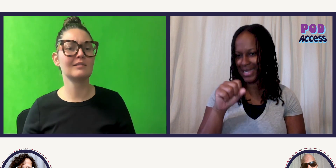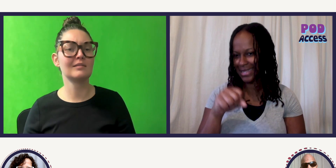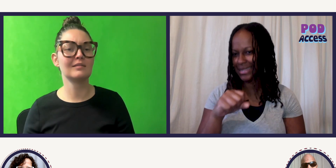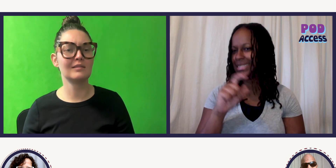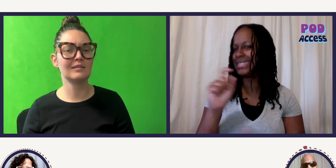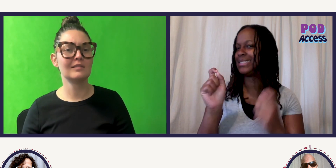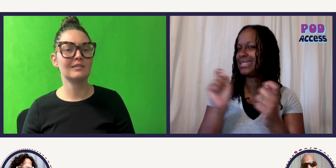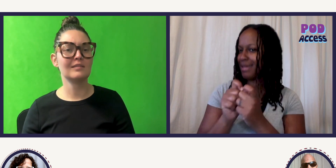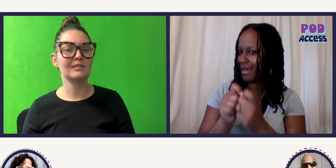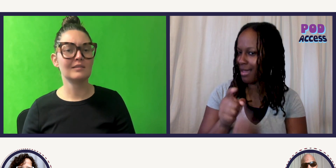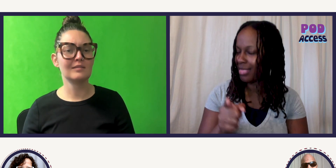Yeah, exactly.